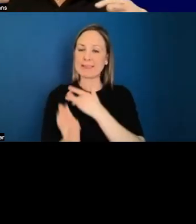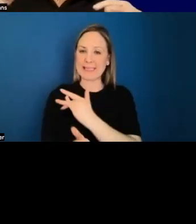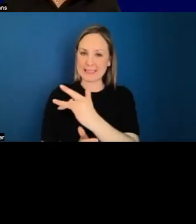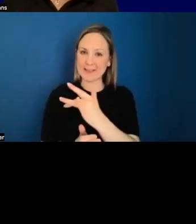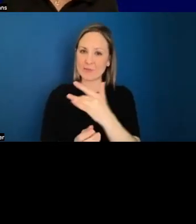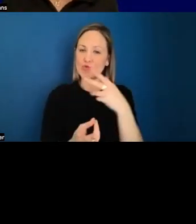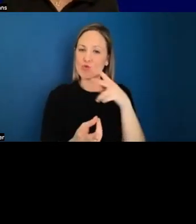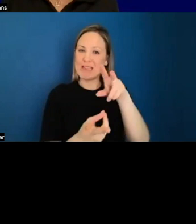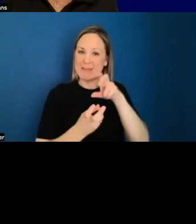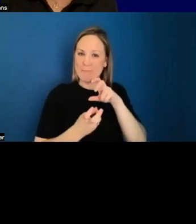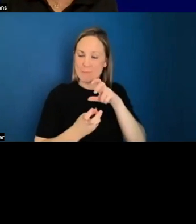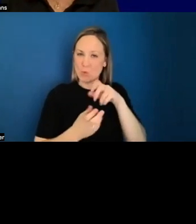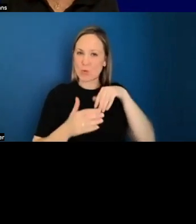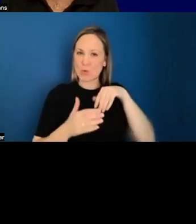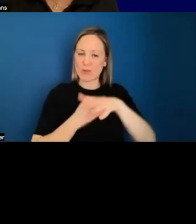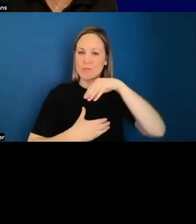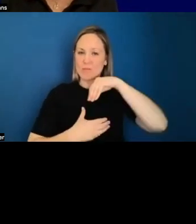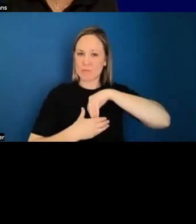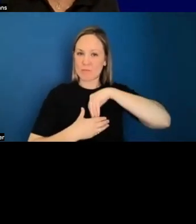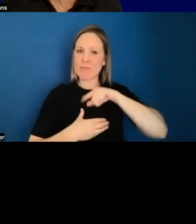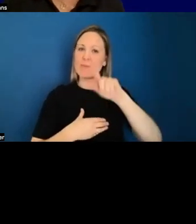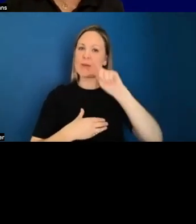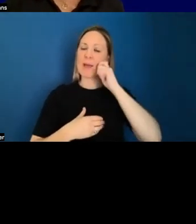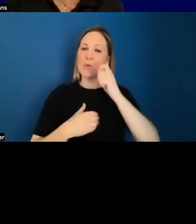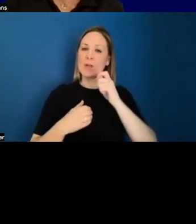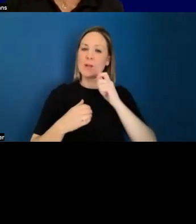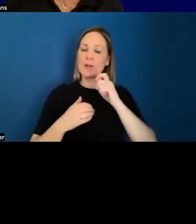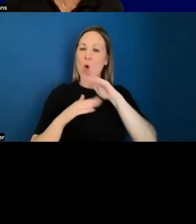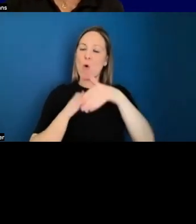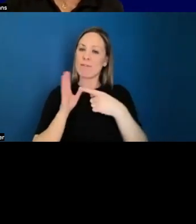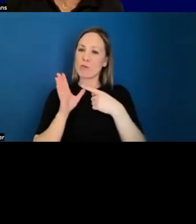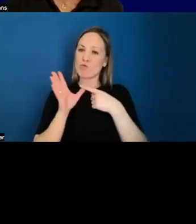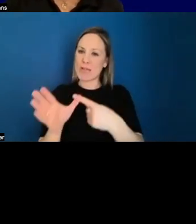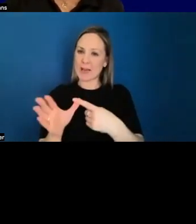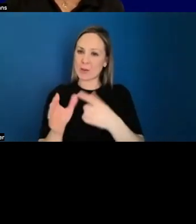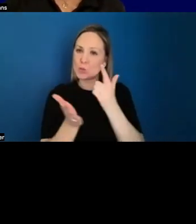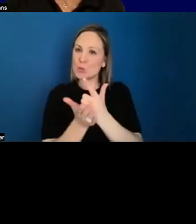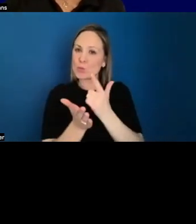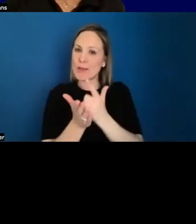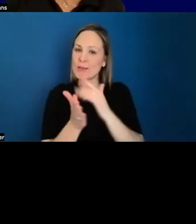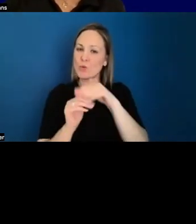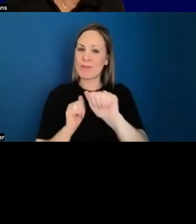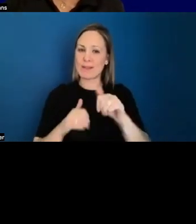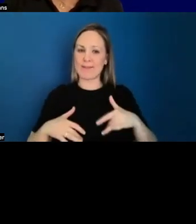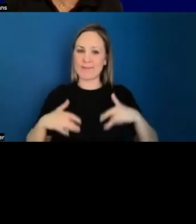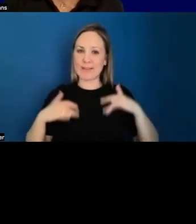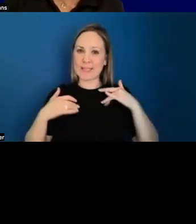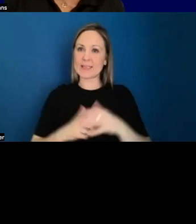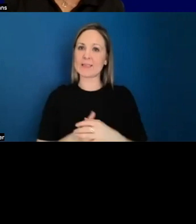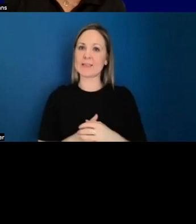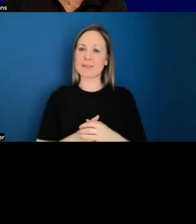externally to them, they may overreact to the interoceptive sensations, they over respond.